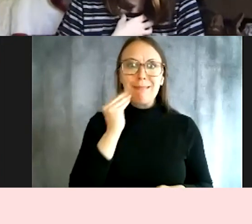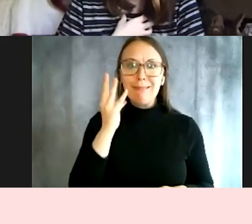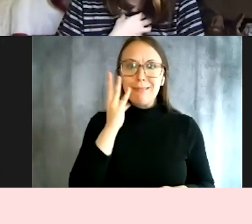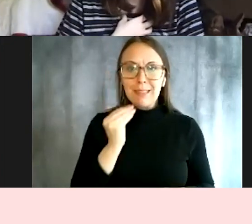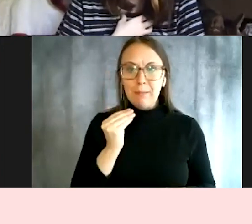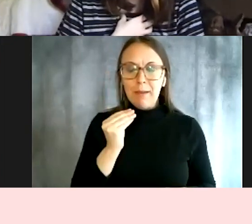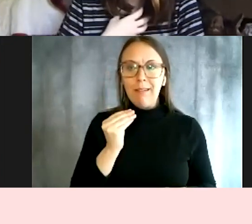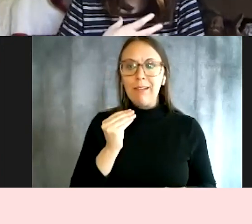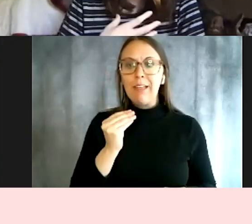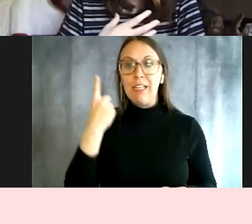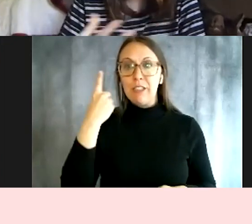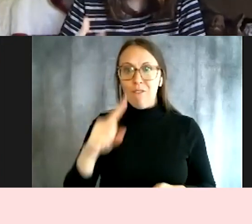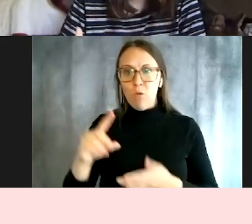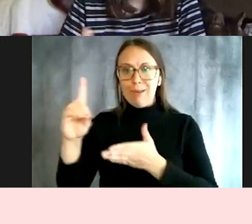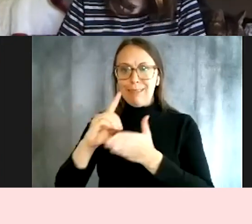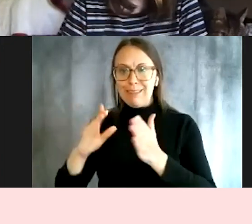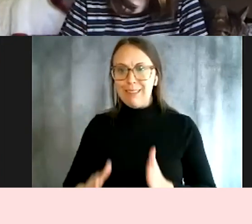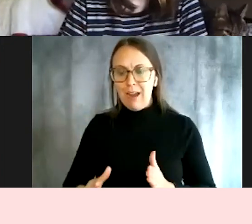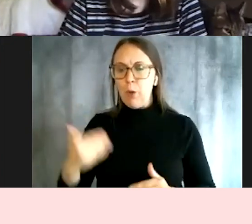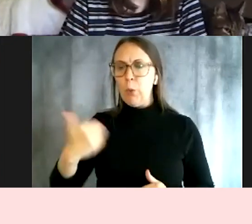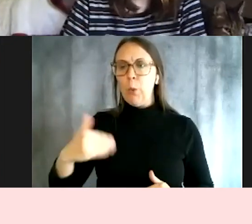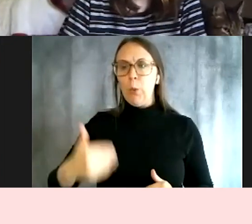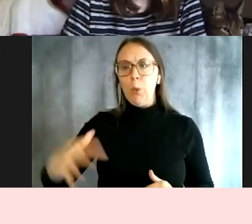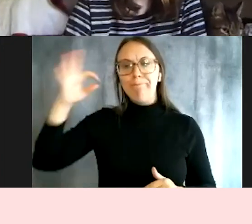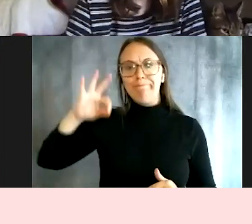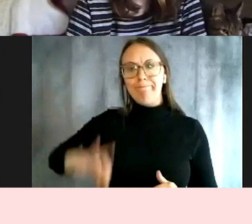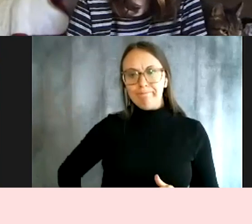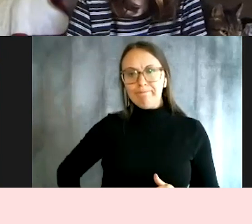drive to focus on access because it makes a big difference in the end.